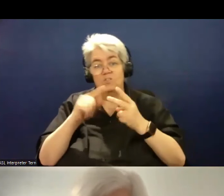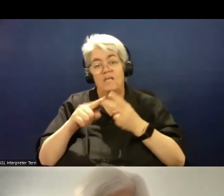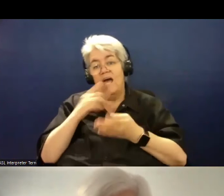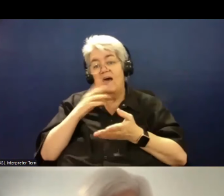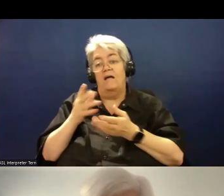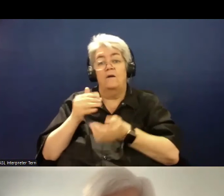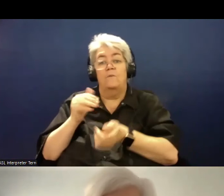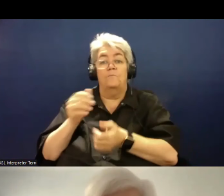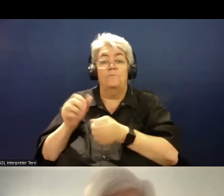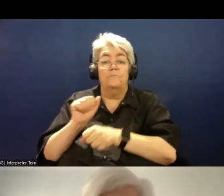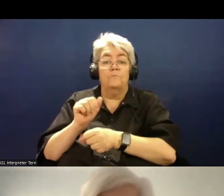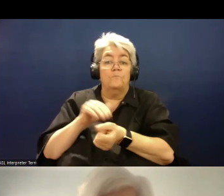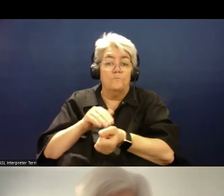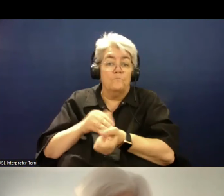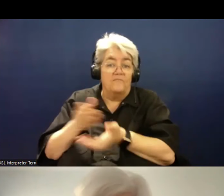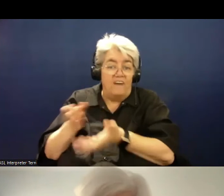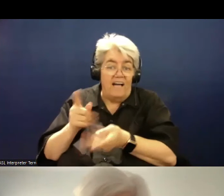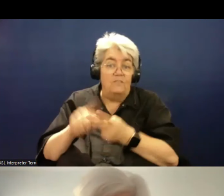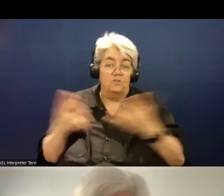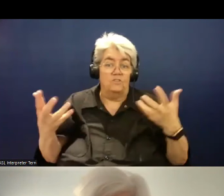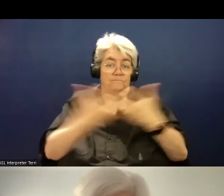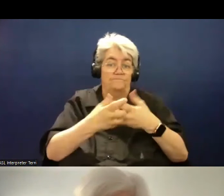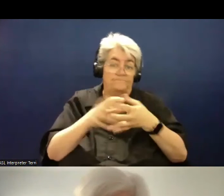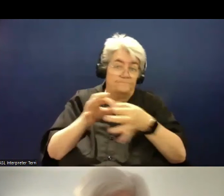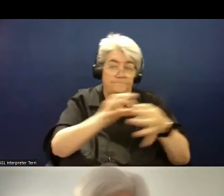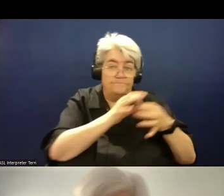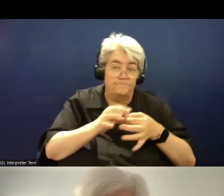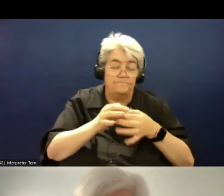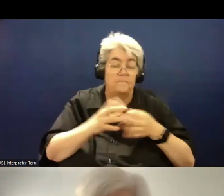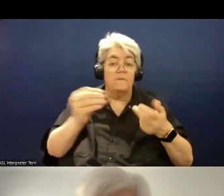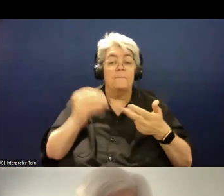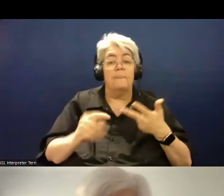ANOTHER ONE IS WHO I AM. THAT IS A VIDEO THAT WE